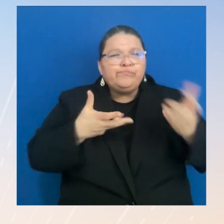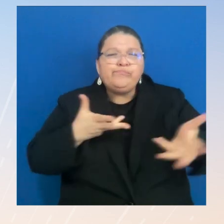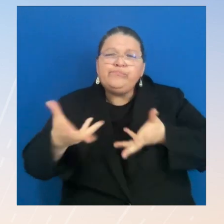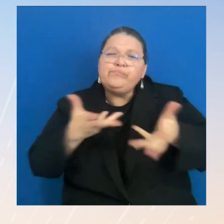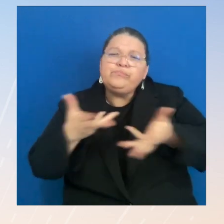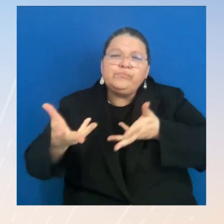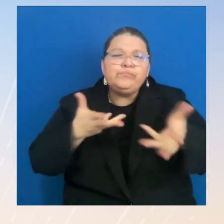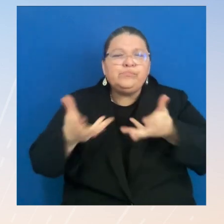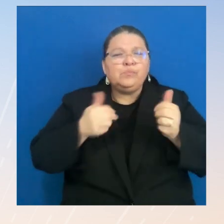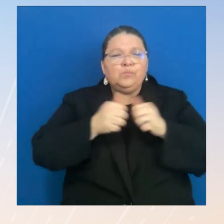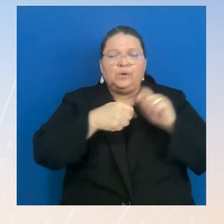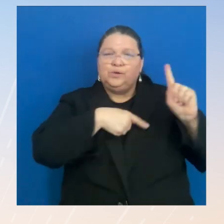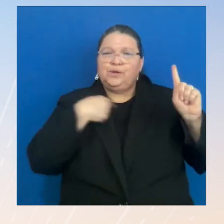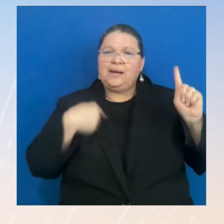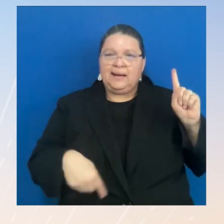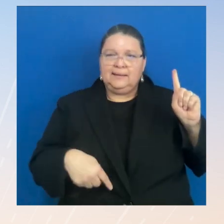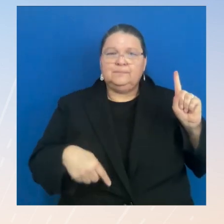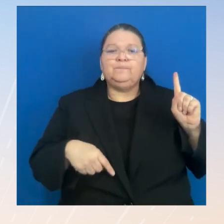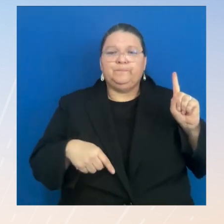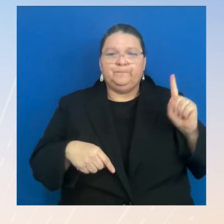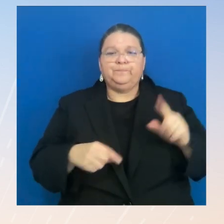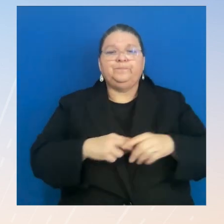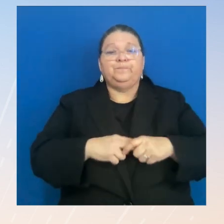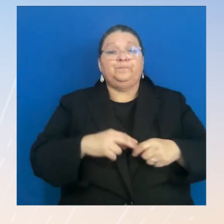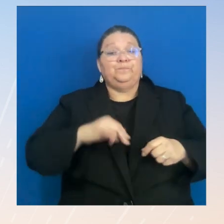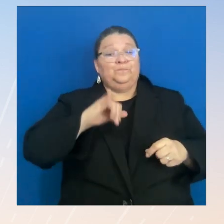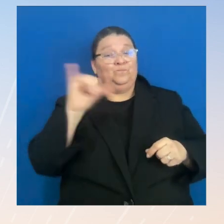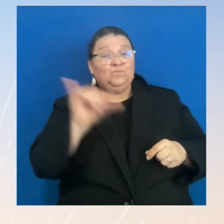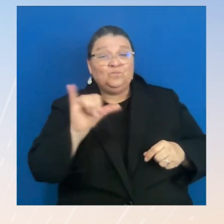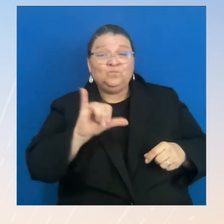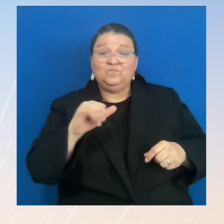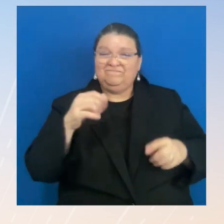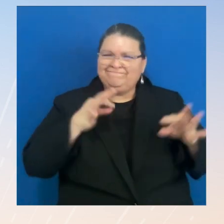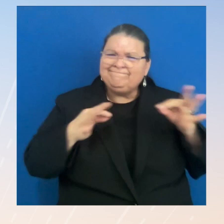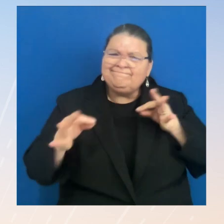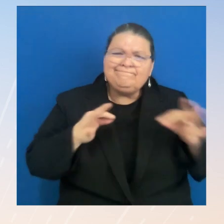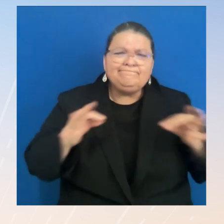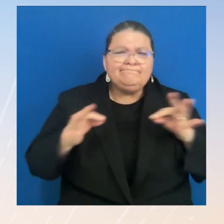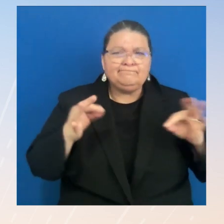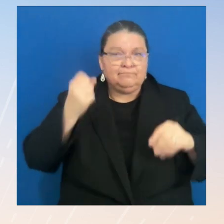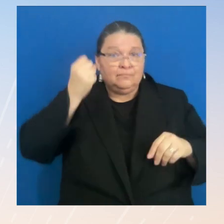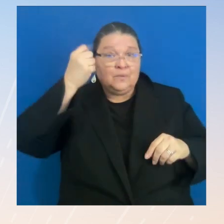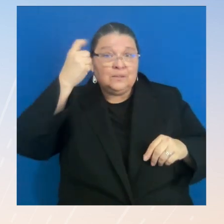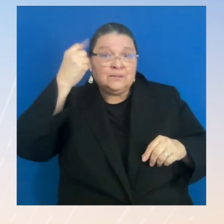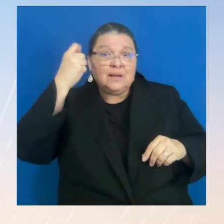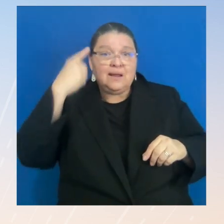based on the Taiwan Relations Act, Three Communiqués, and Six Assurances, and underscored concerns about Beijing's coercive